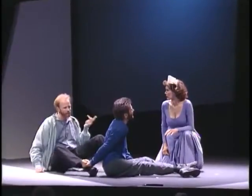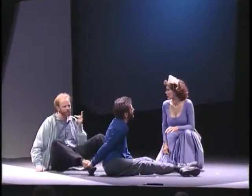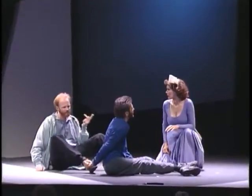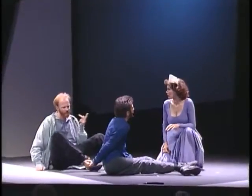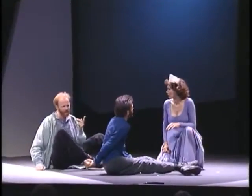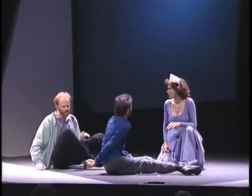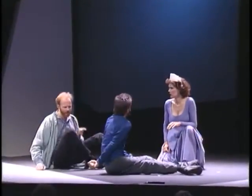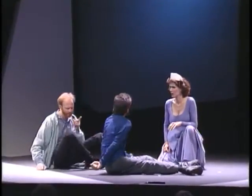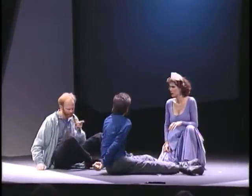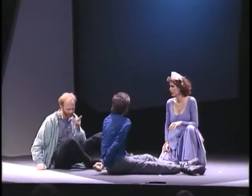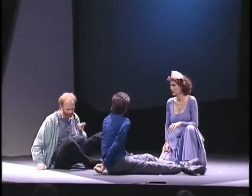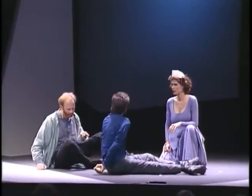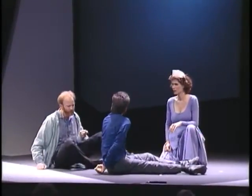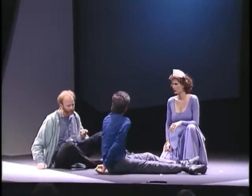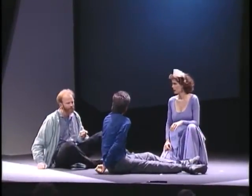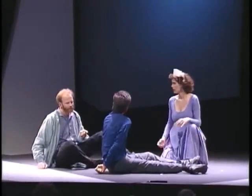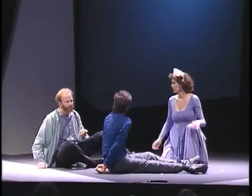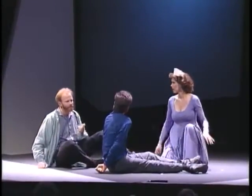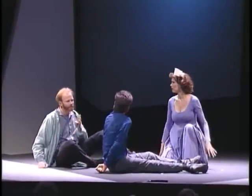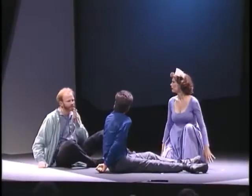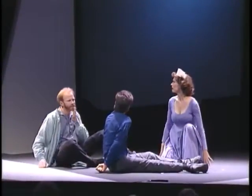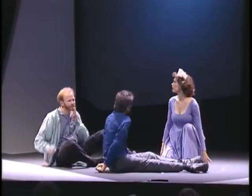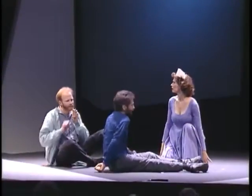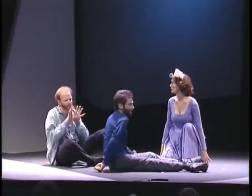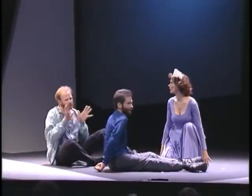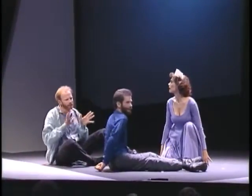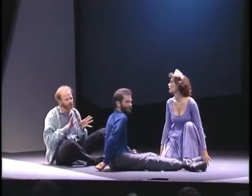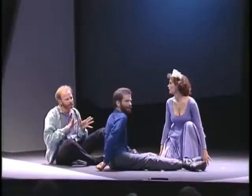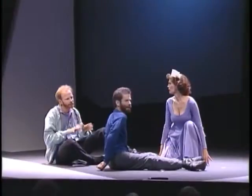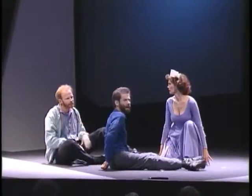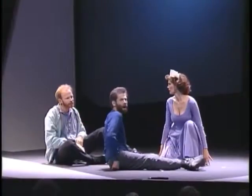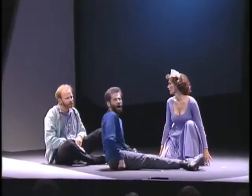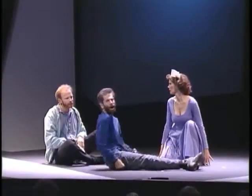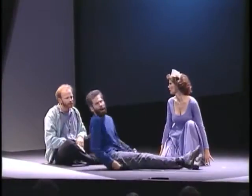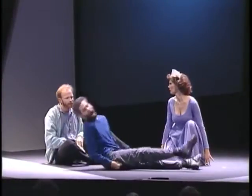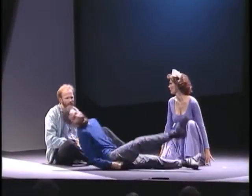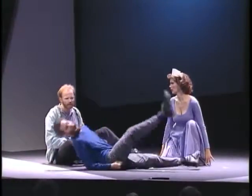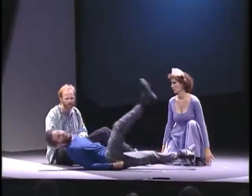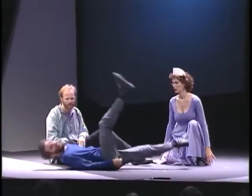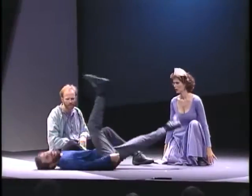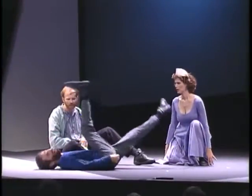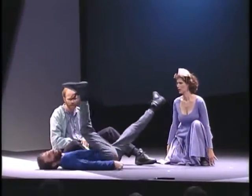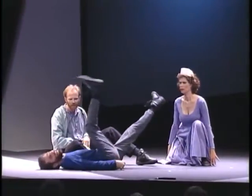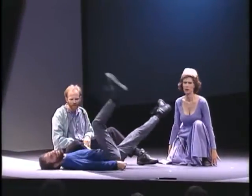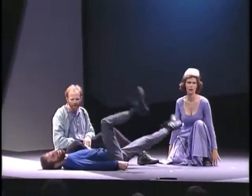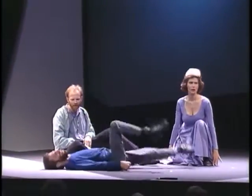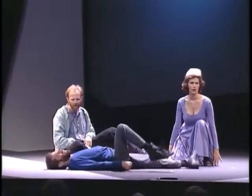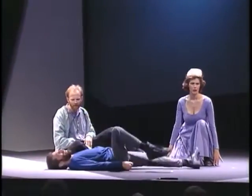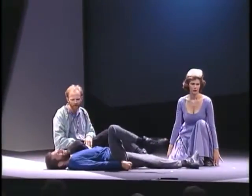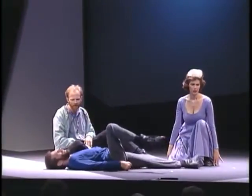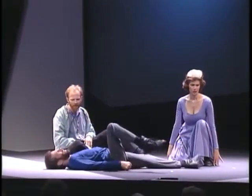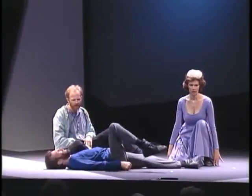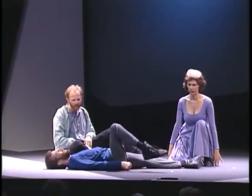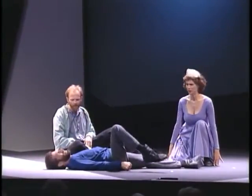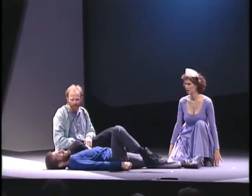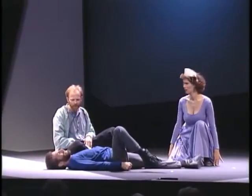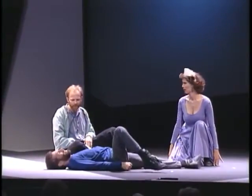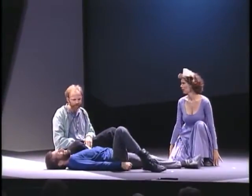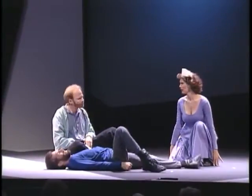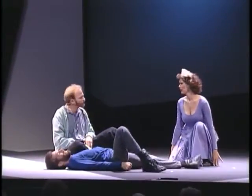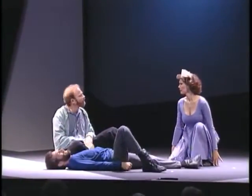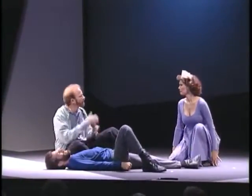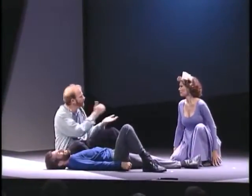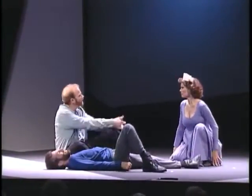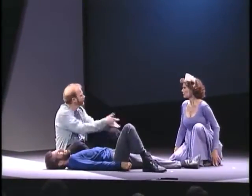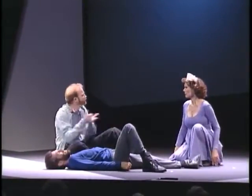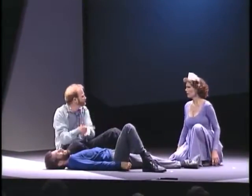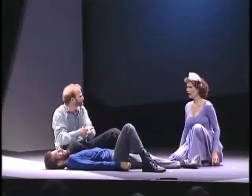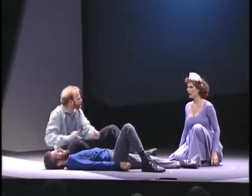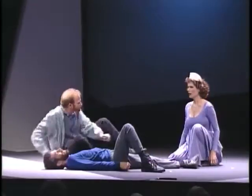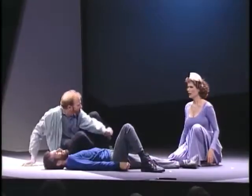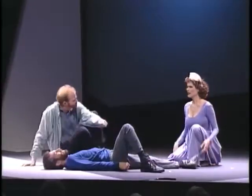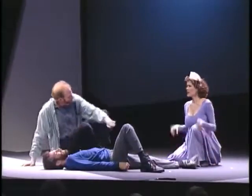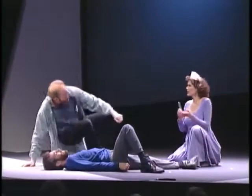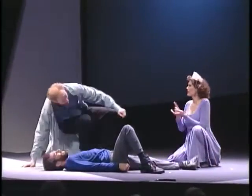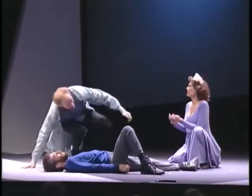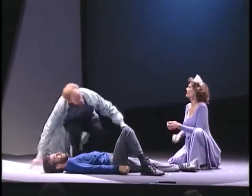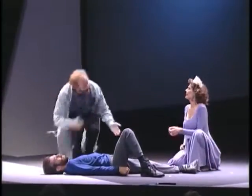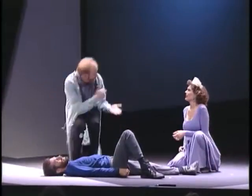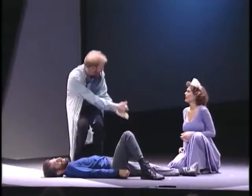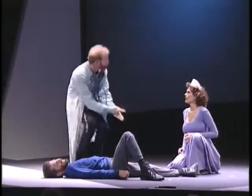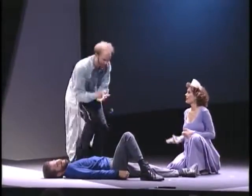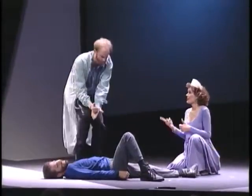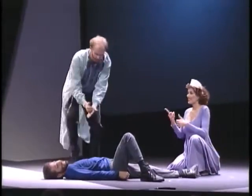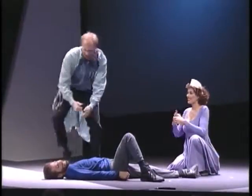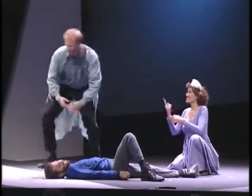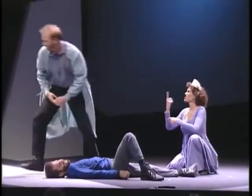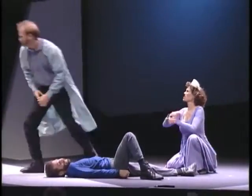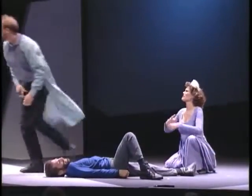understand you articulate well help him nurse doctor help him this is just my